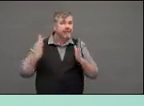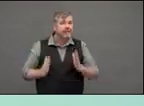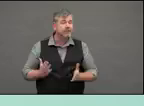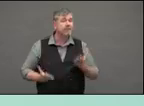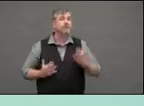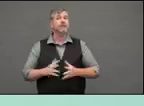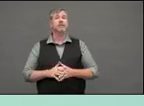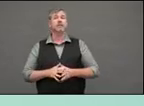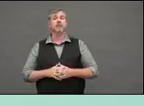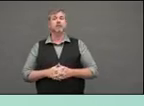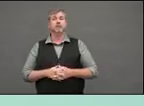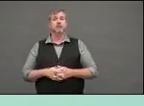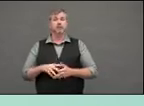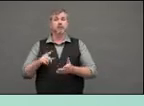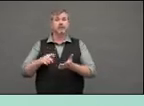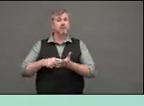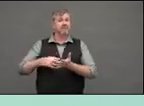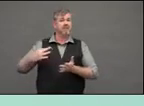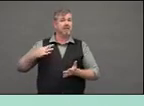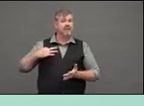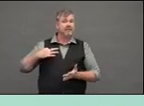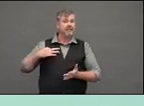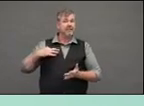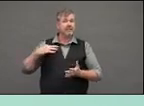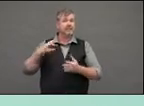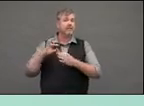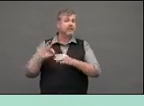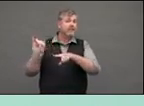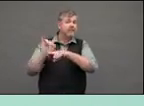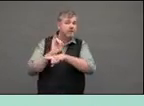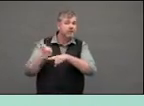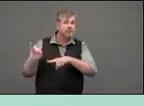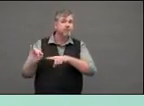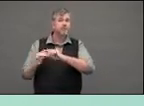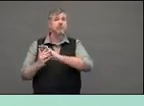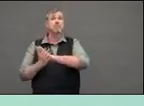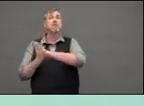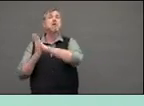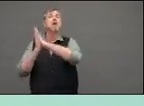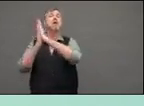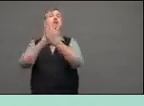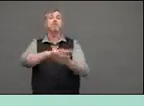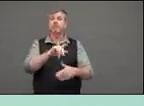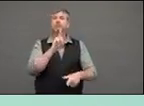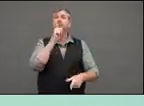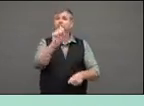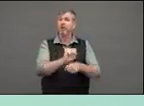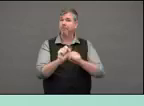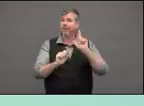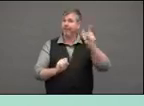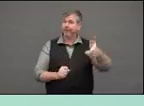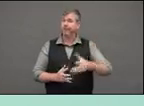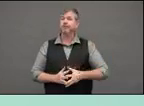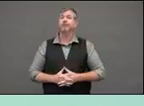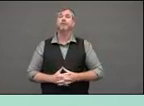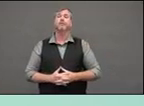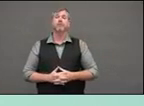volunteering or internships they turn into jobs so you know reach out to your connections